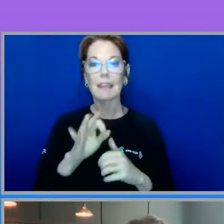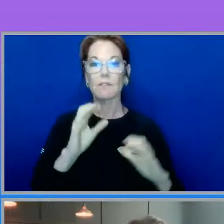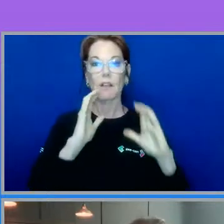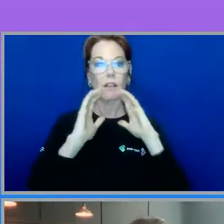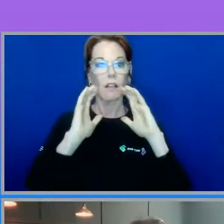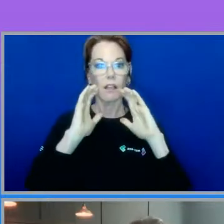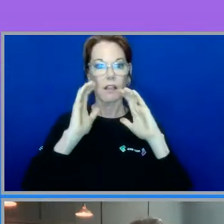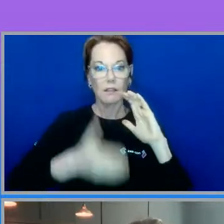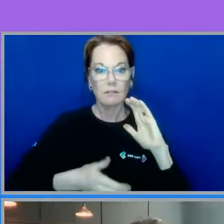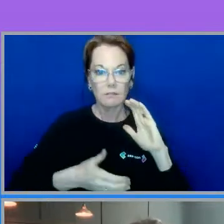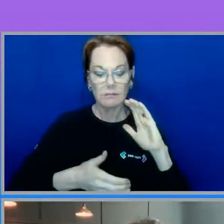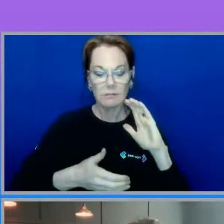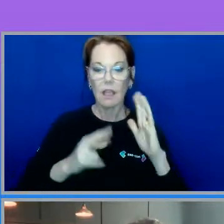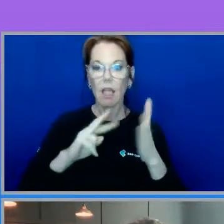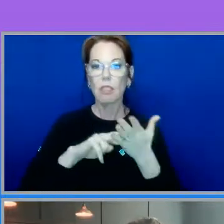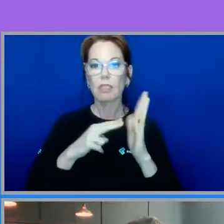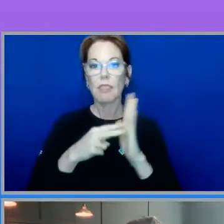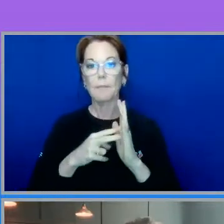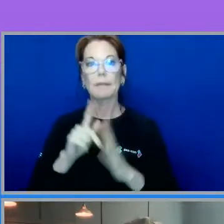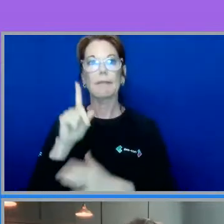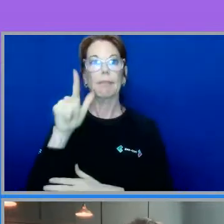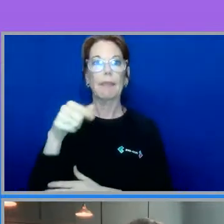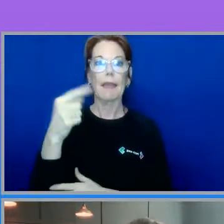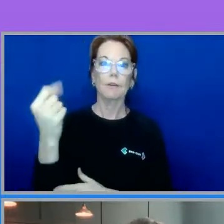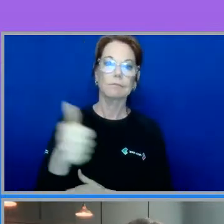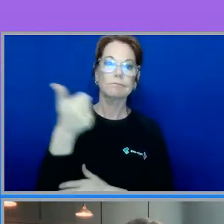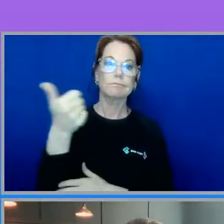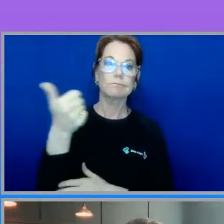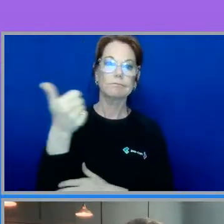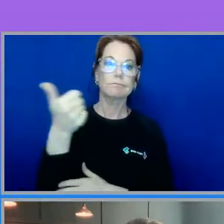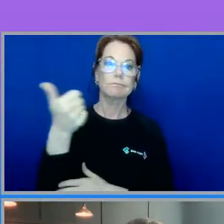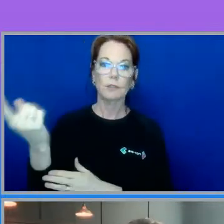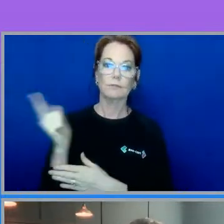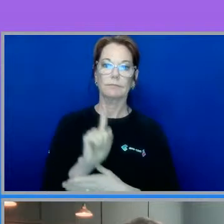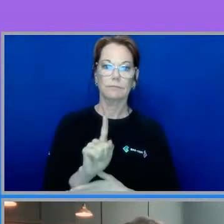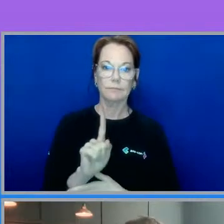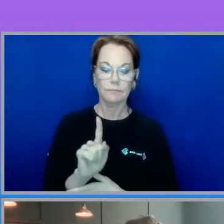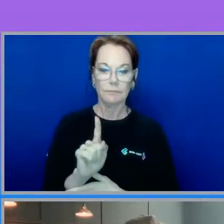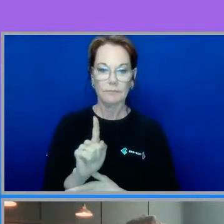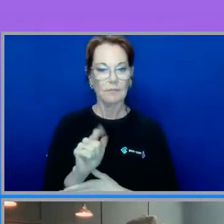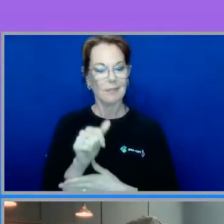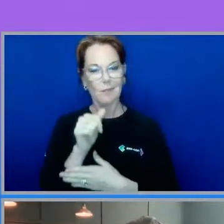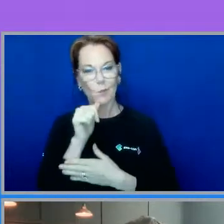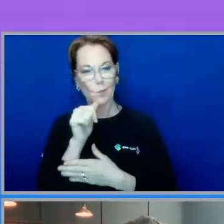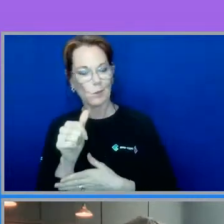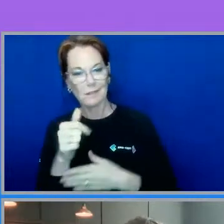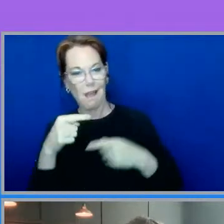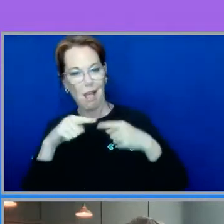communicate this, someone will have to do it later. And that may not align. That may line with all that work that you did